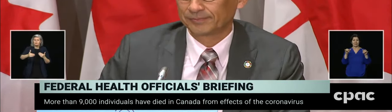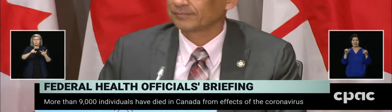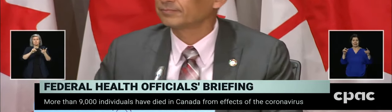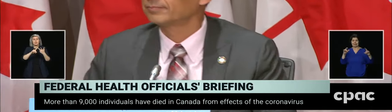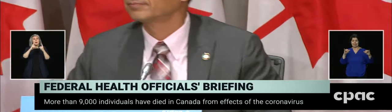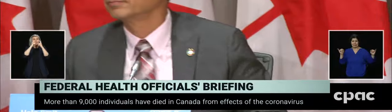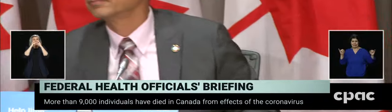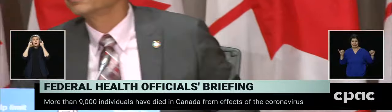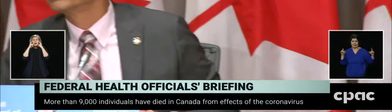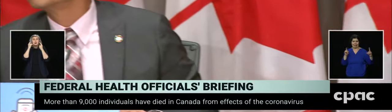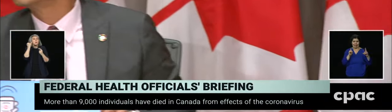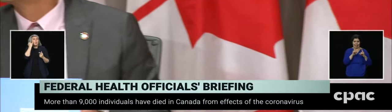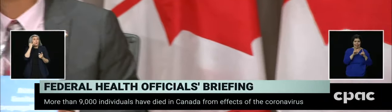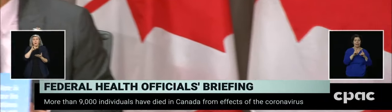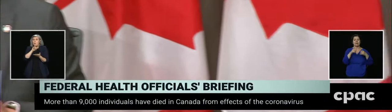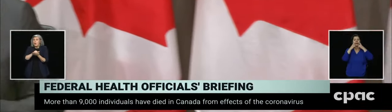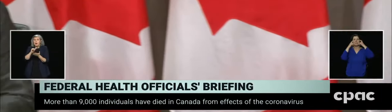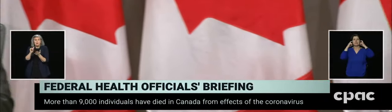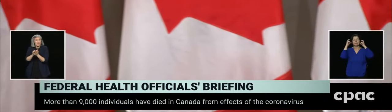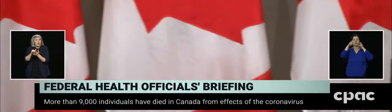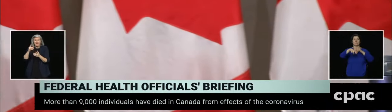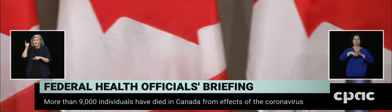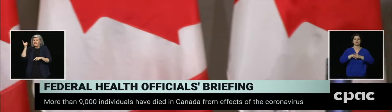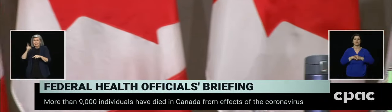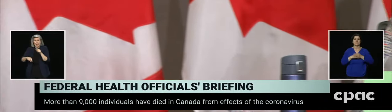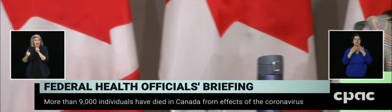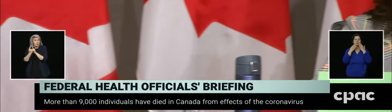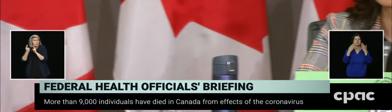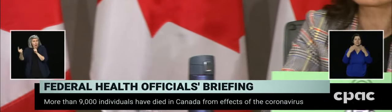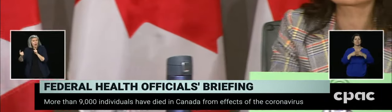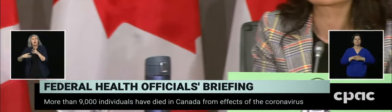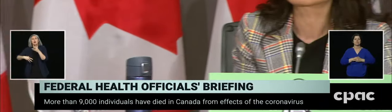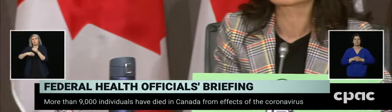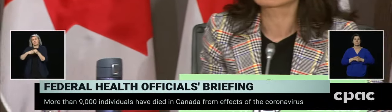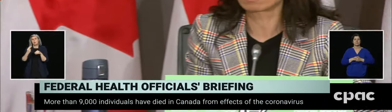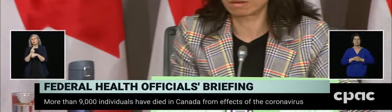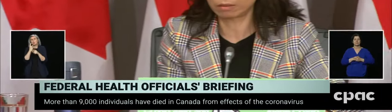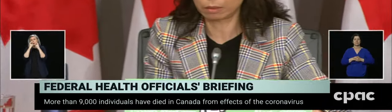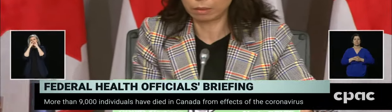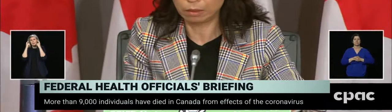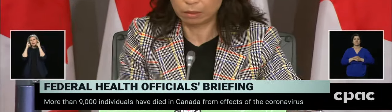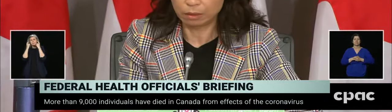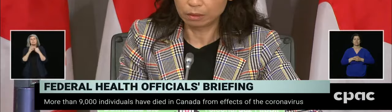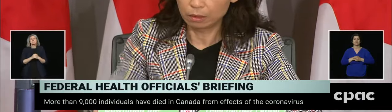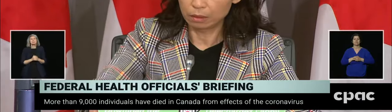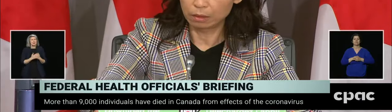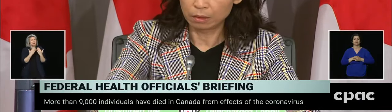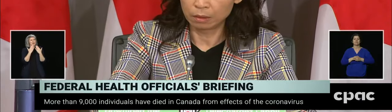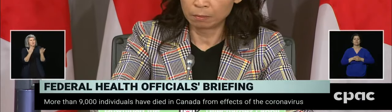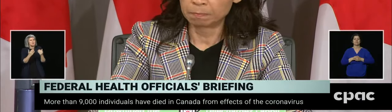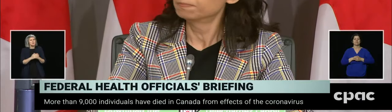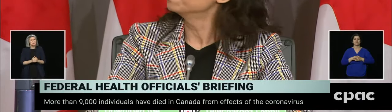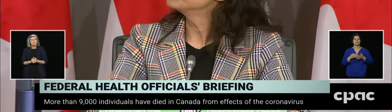WHEN PHYSICAL DISTANCING IS NOT POSSIBLE. THANK YOU. MERCI. THANK YOU.